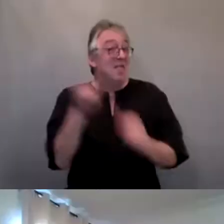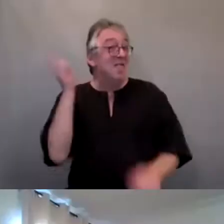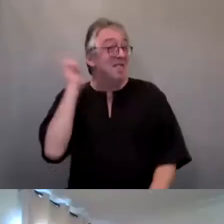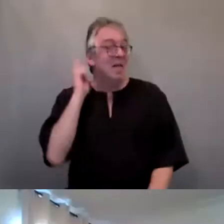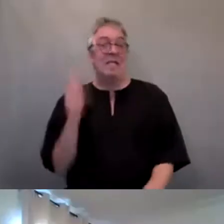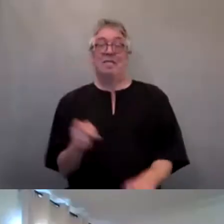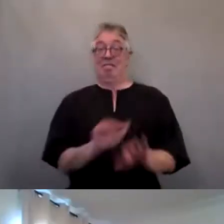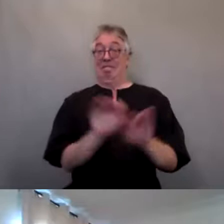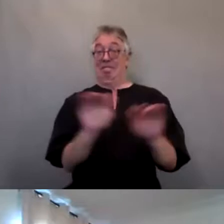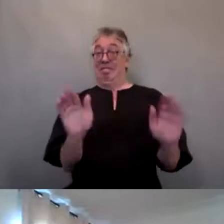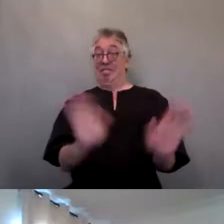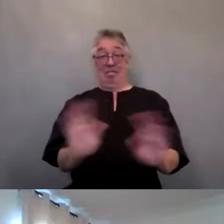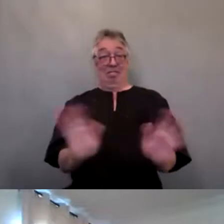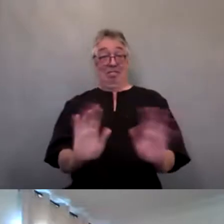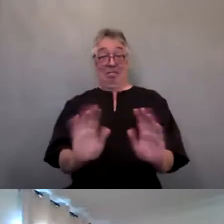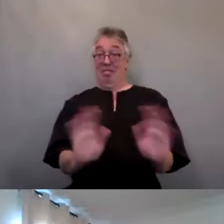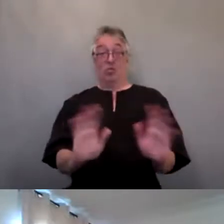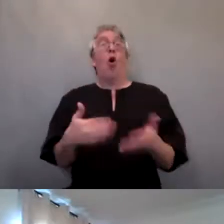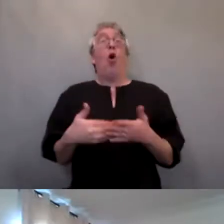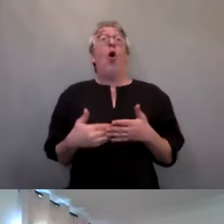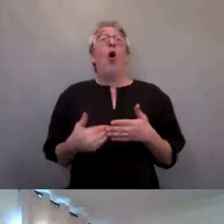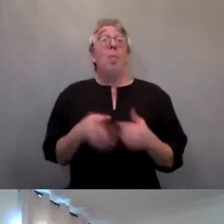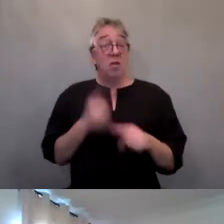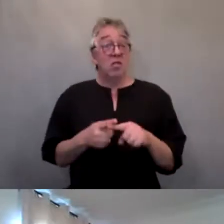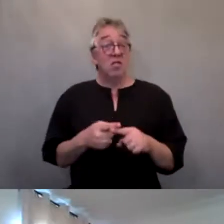recommended to sleep with the external part